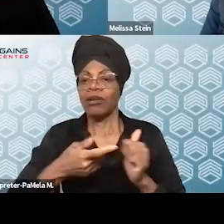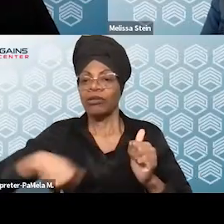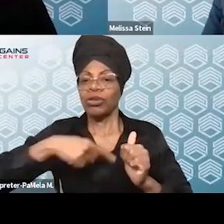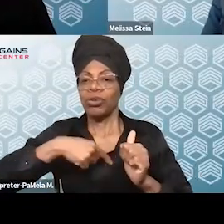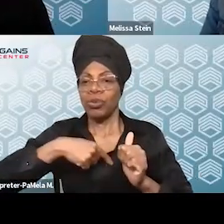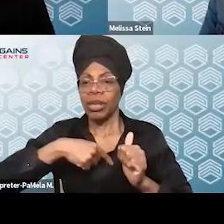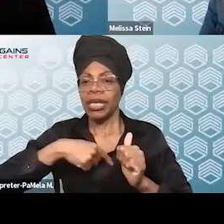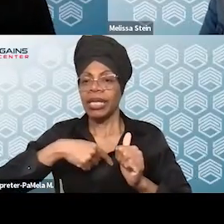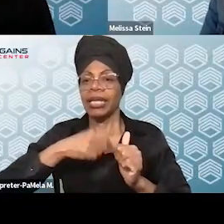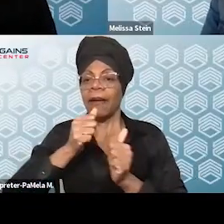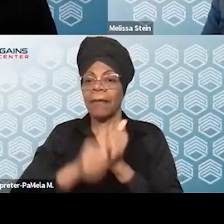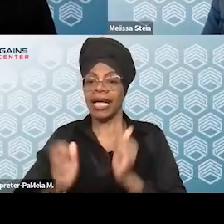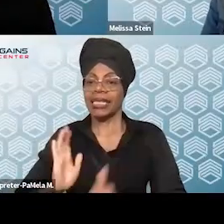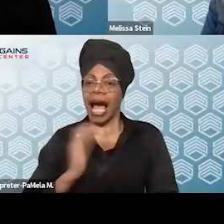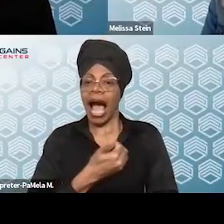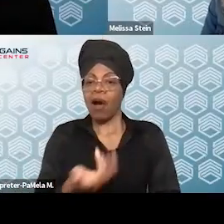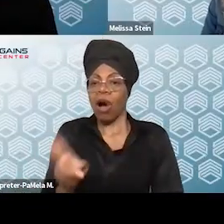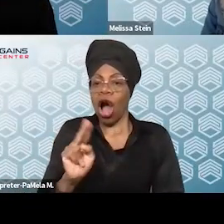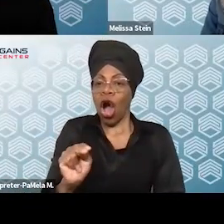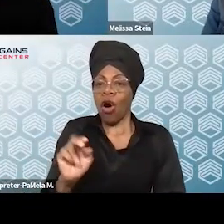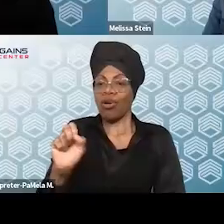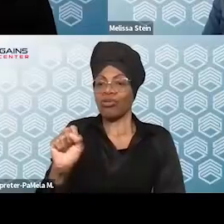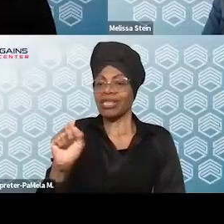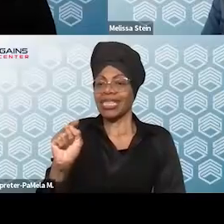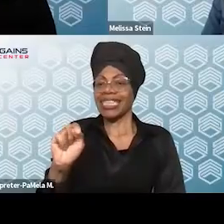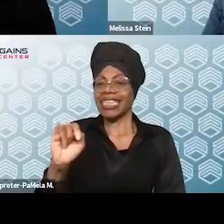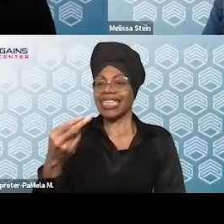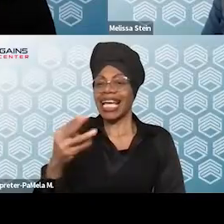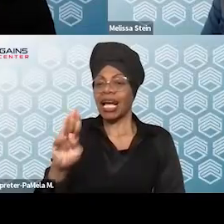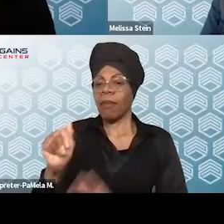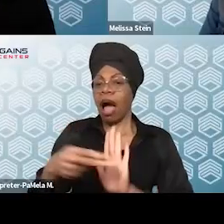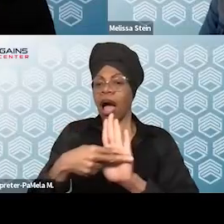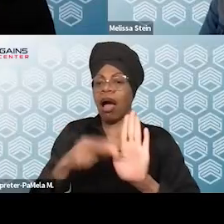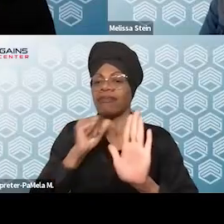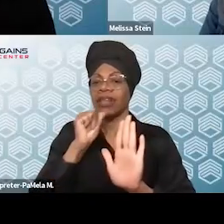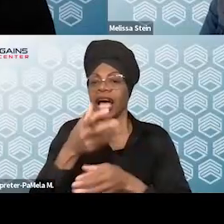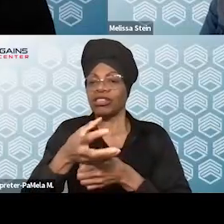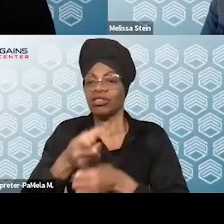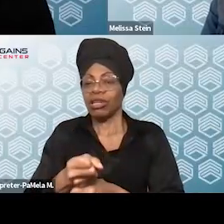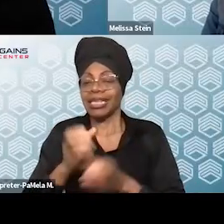our own stigma of not trusting the client to be honest about the drug testing process?